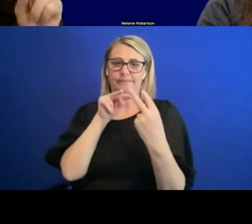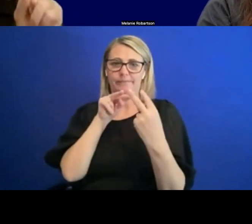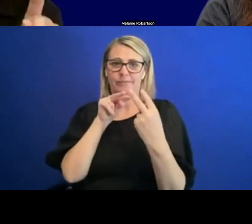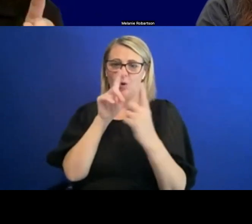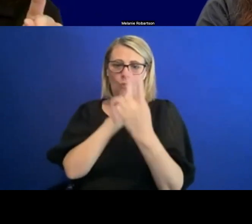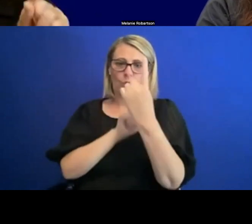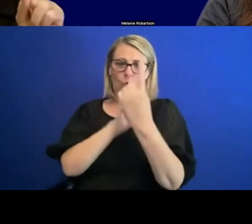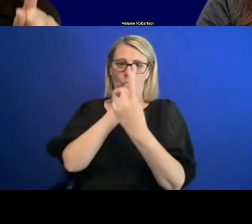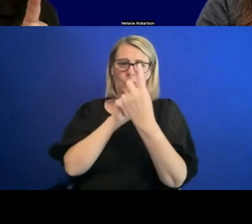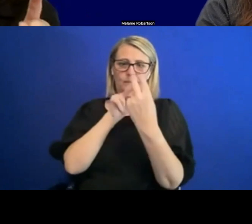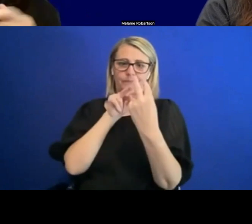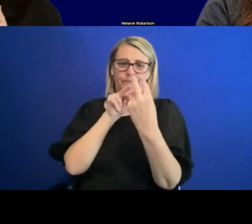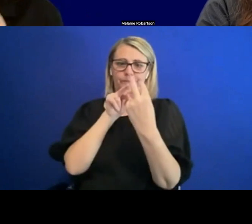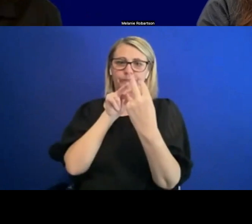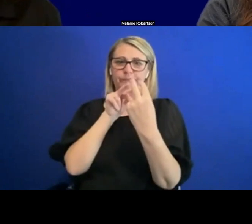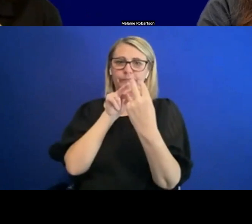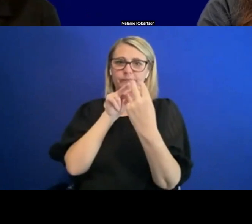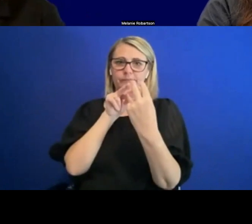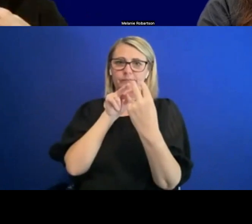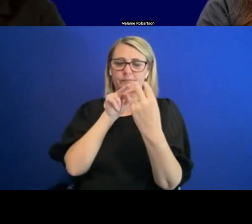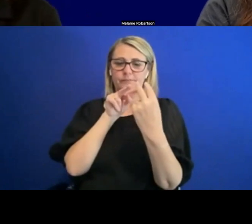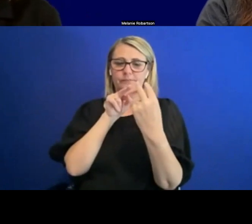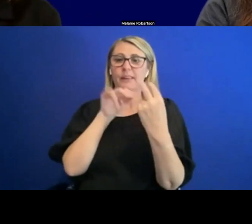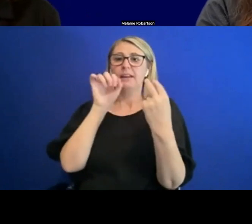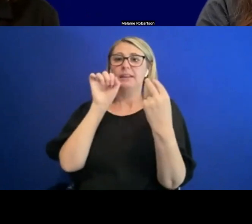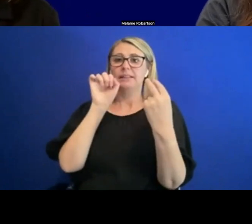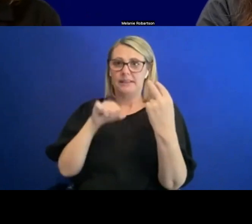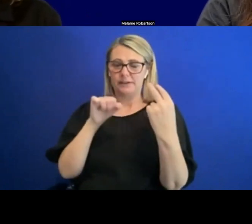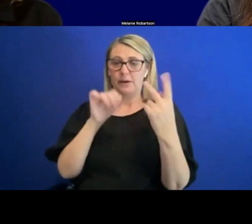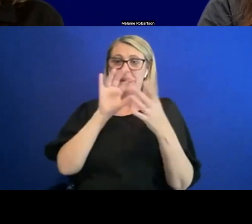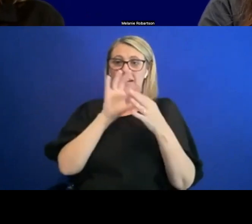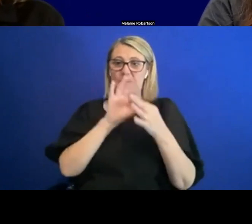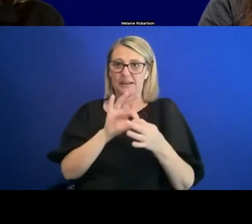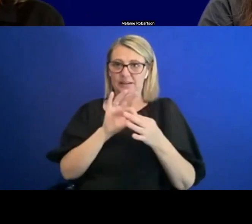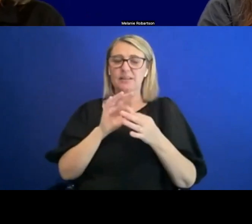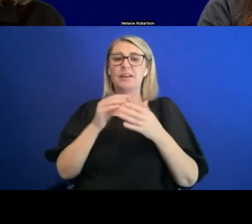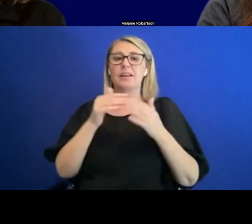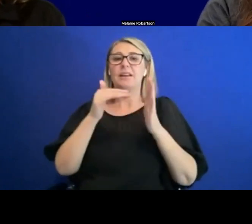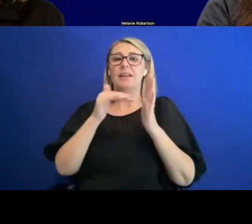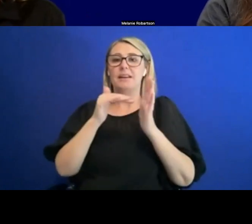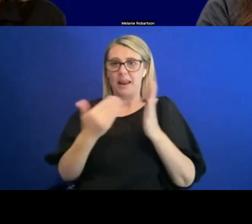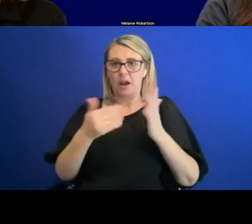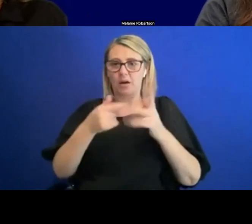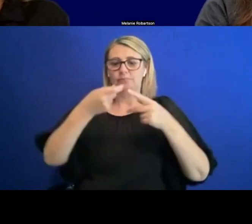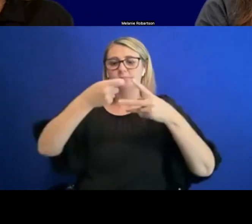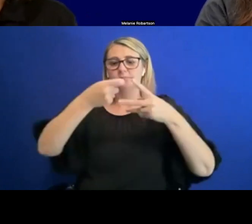I'm looking at you, yes I'm connected, now I will go through this strategy process. What you've got